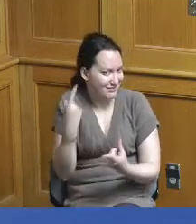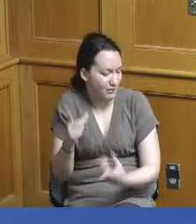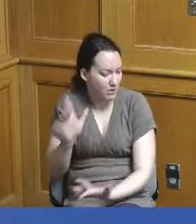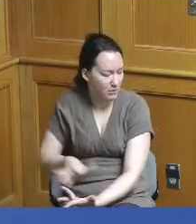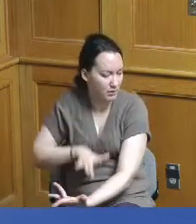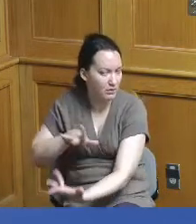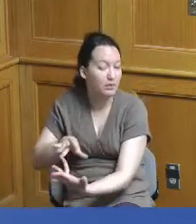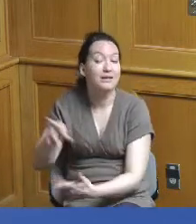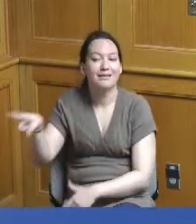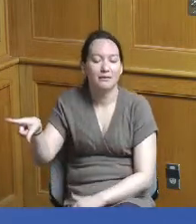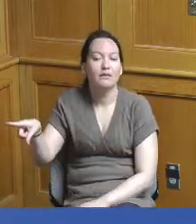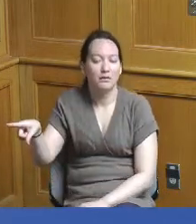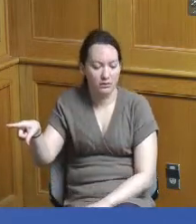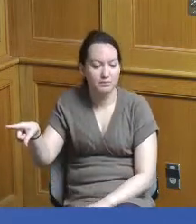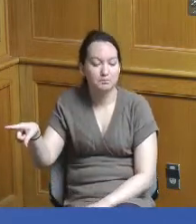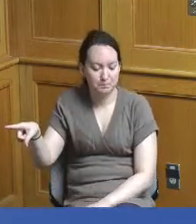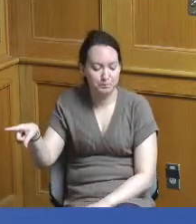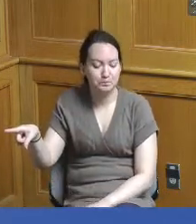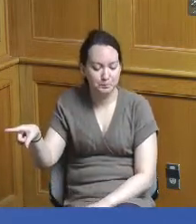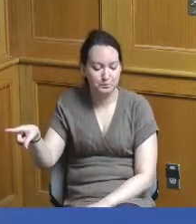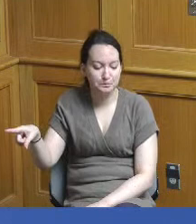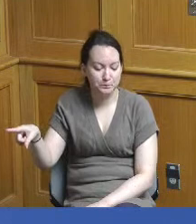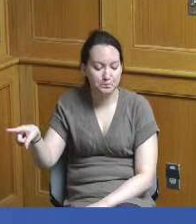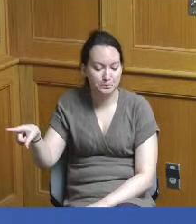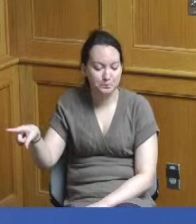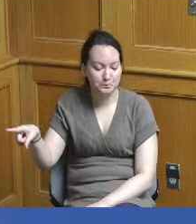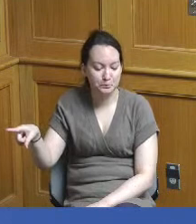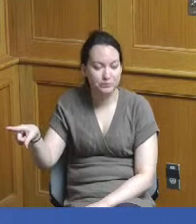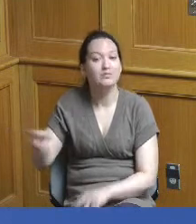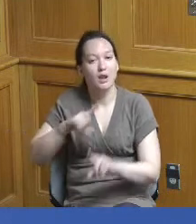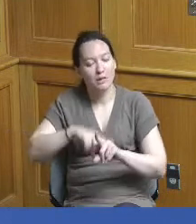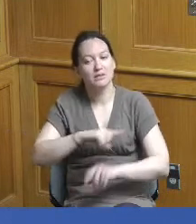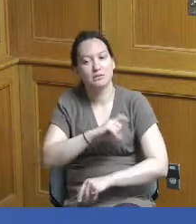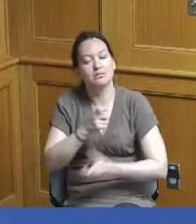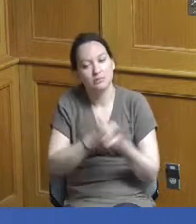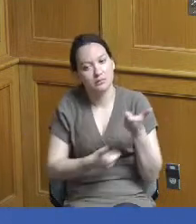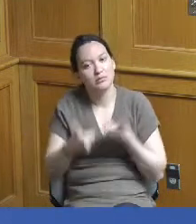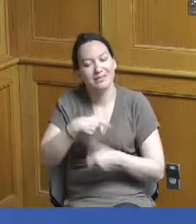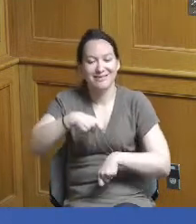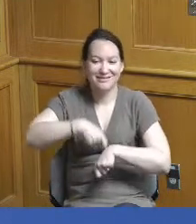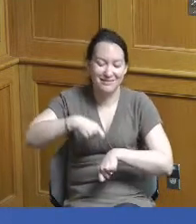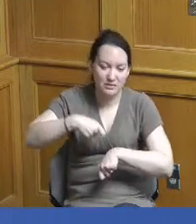he would be and along with the Administration would be arranging times with each Board office